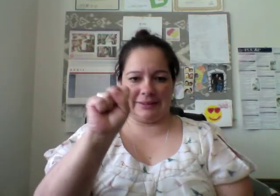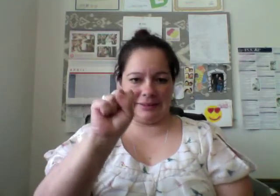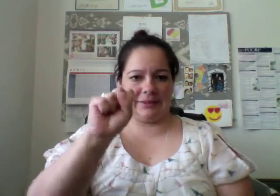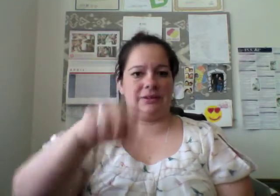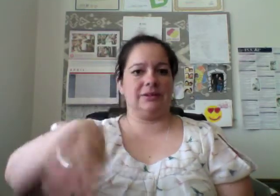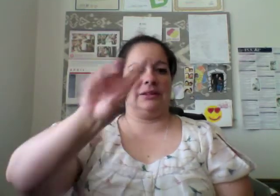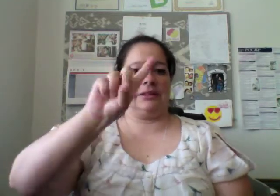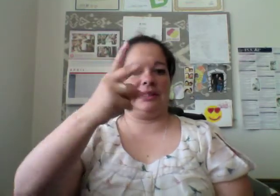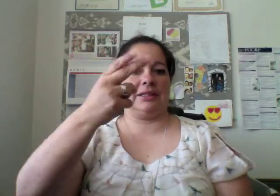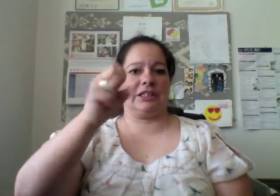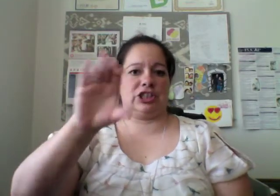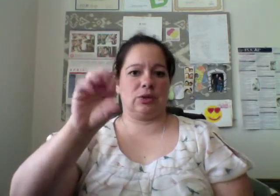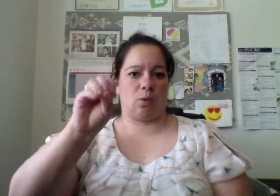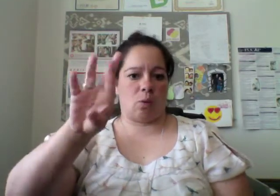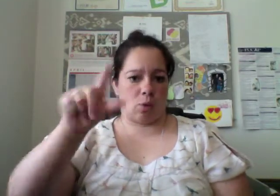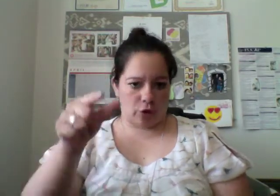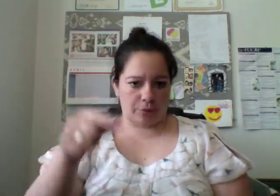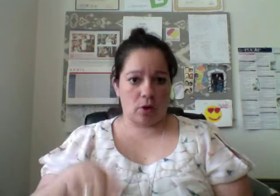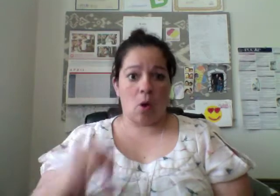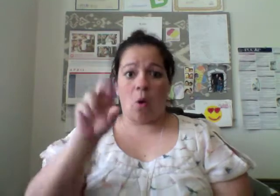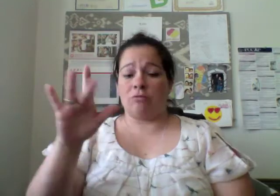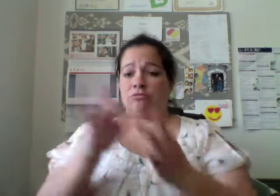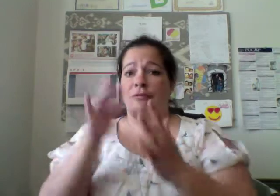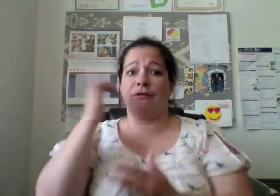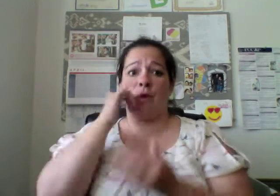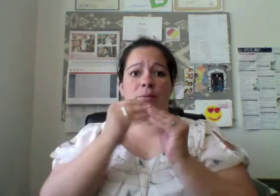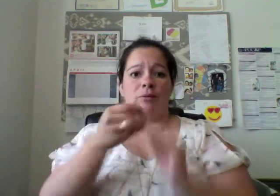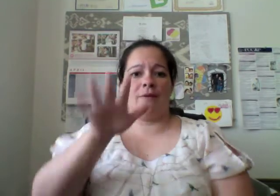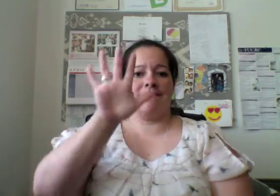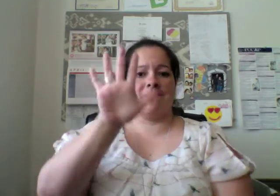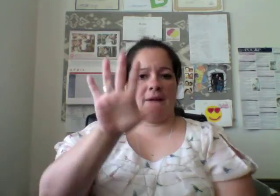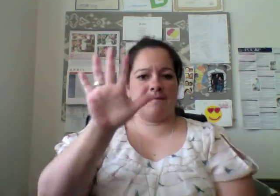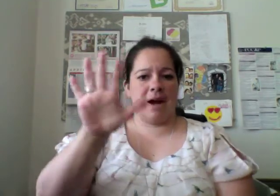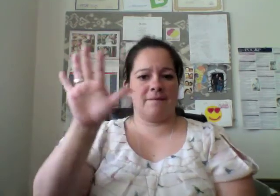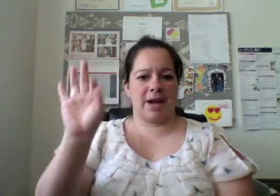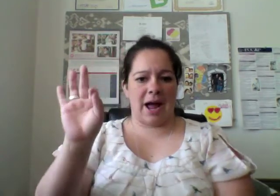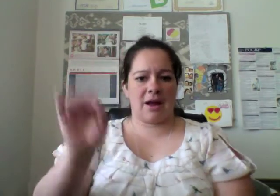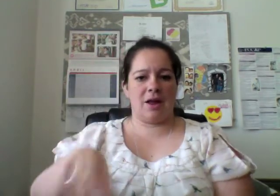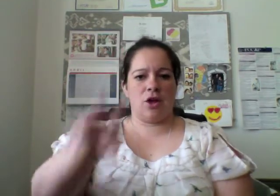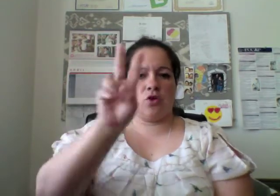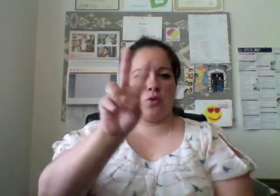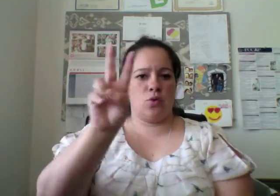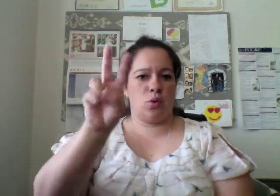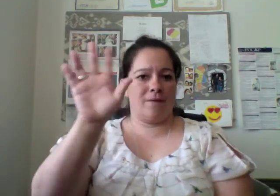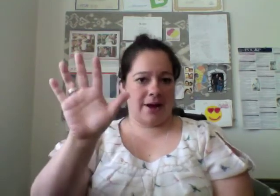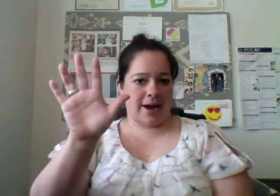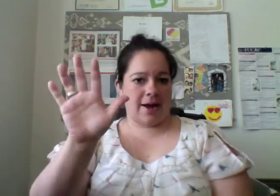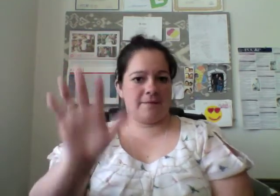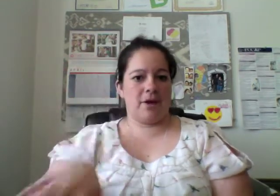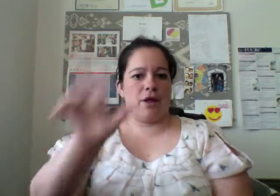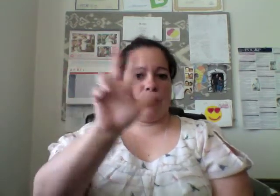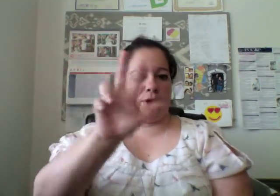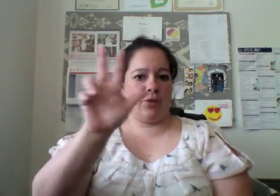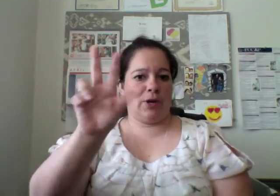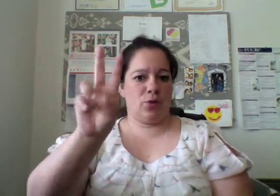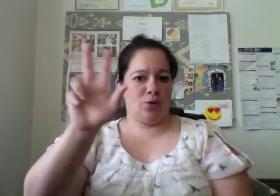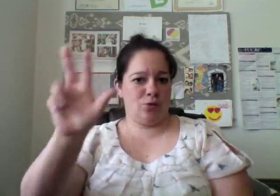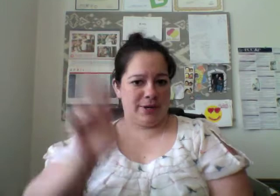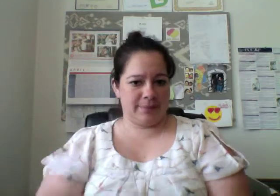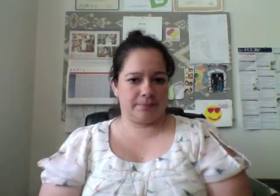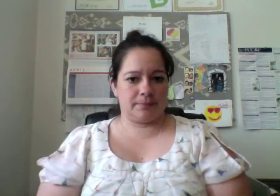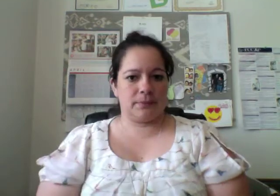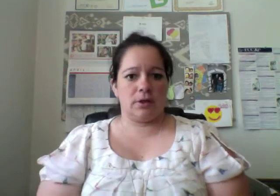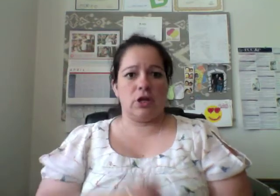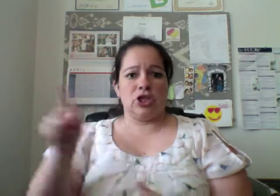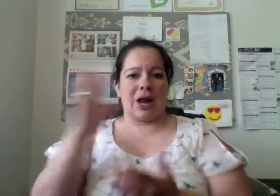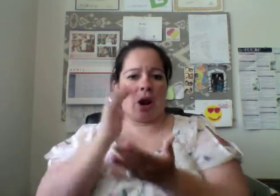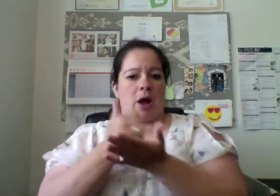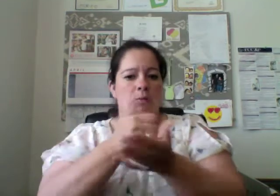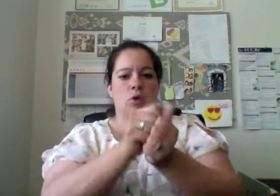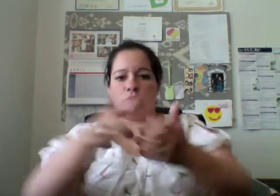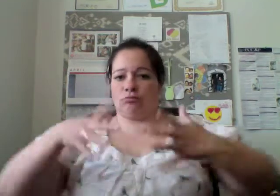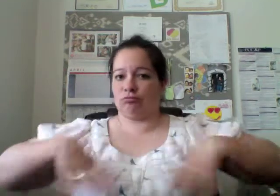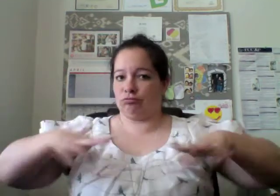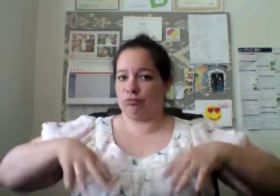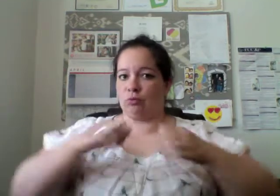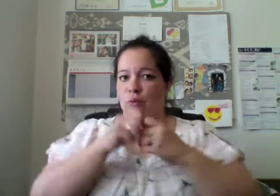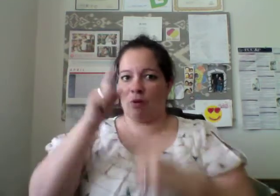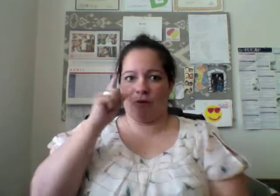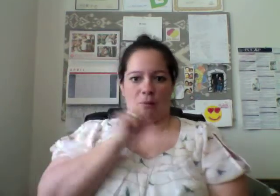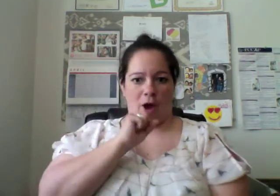shelleys@dhhsc.org or (559) 225-3323. She can assist you with dressing up for the Deaf Prom.